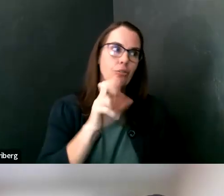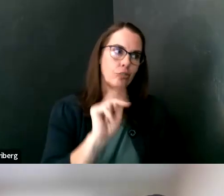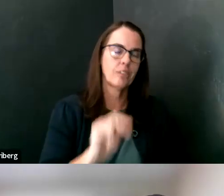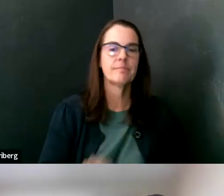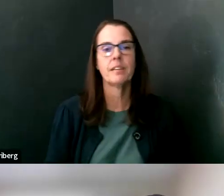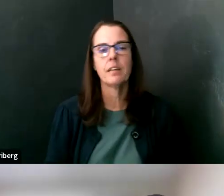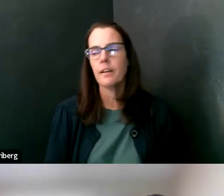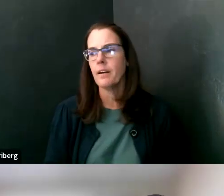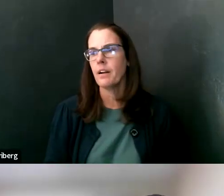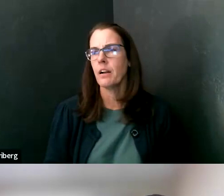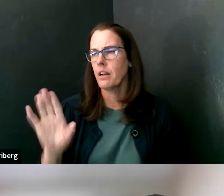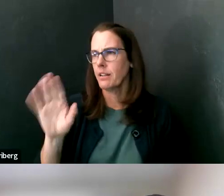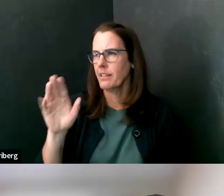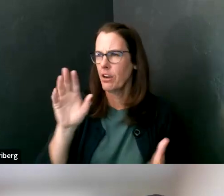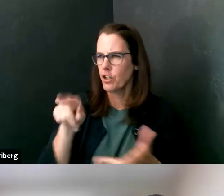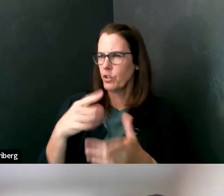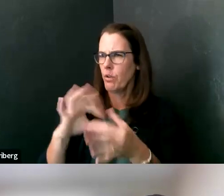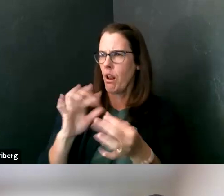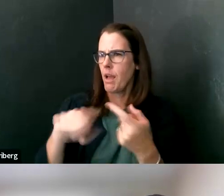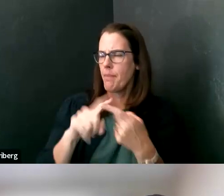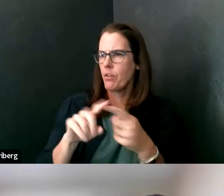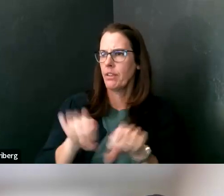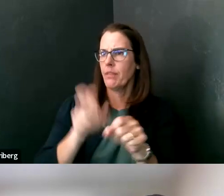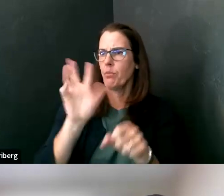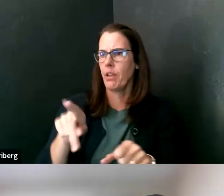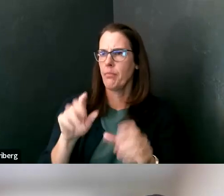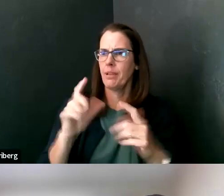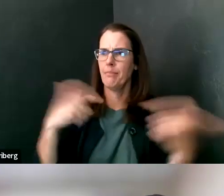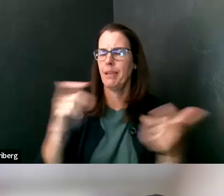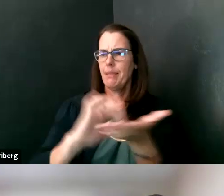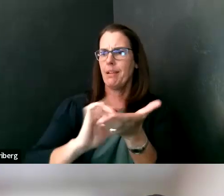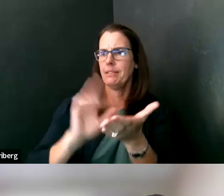the Breakup Big Medicine Act that you're talking about? The Warren and Holly Senator more senators